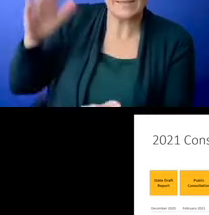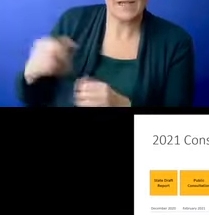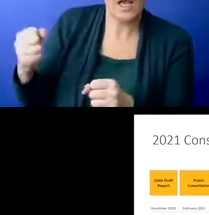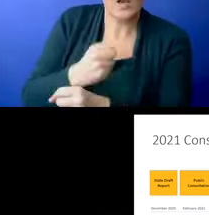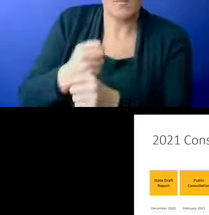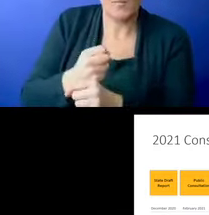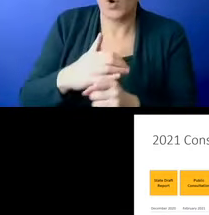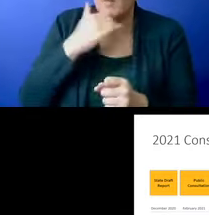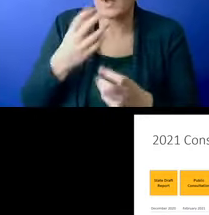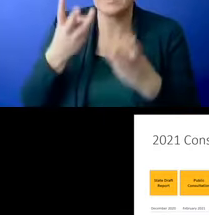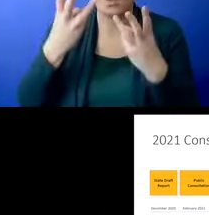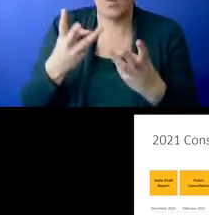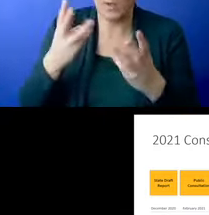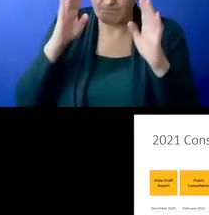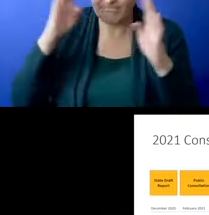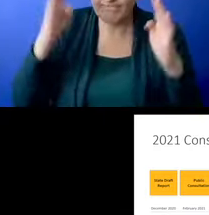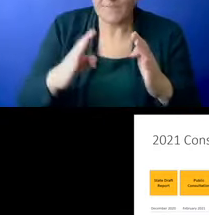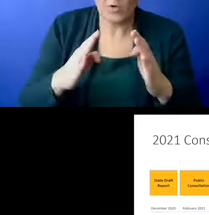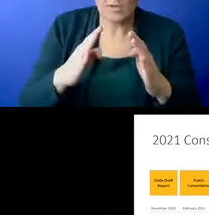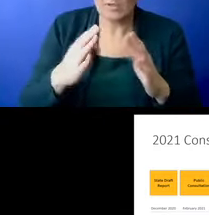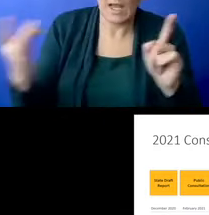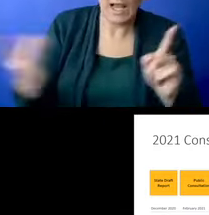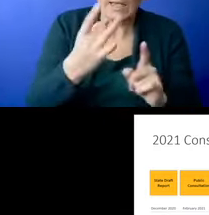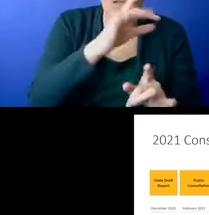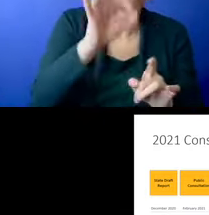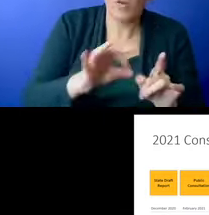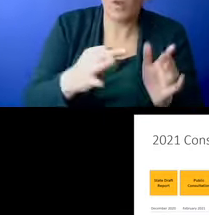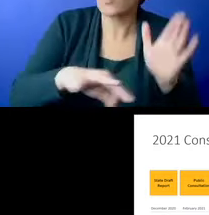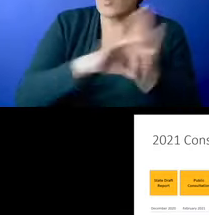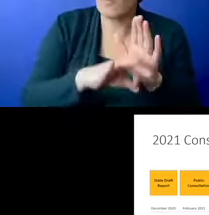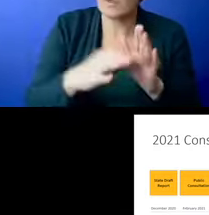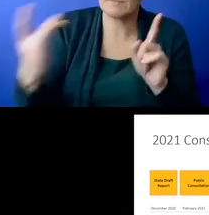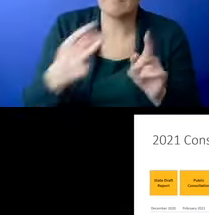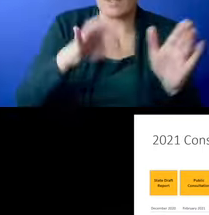so that they can concentrate on asking the state for the information that they need.